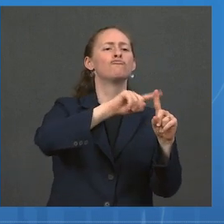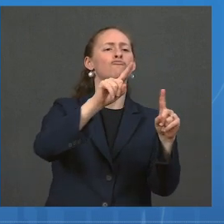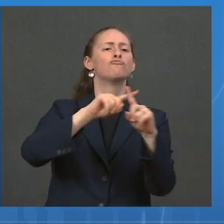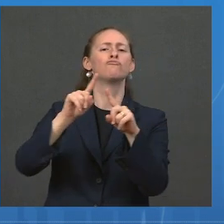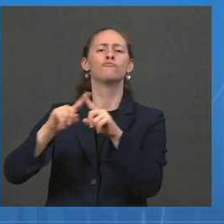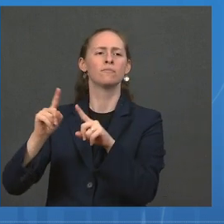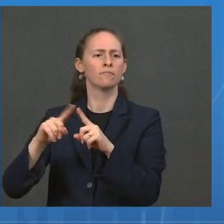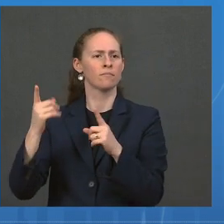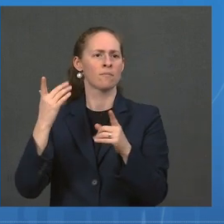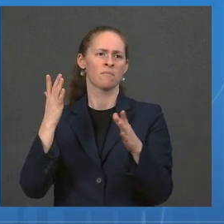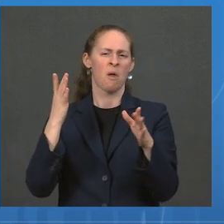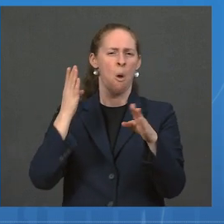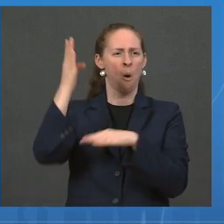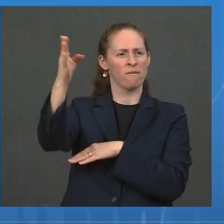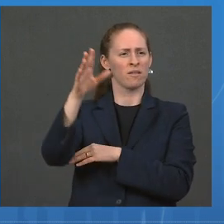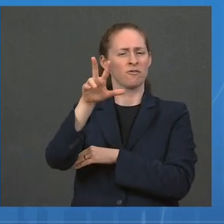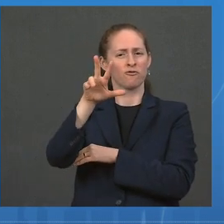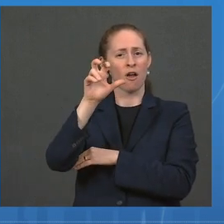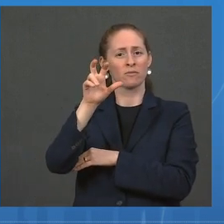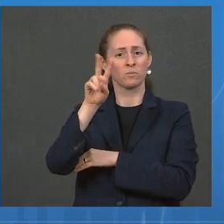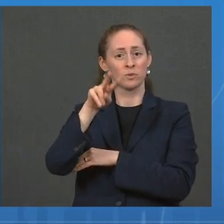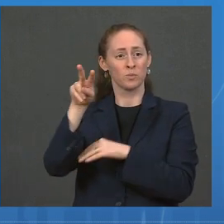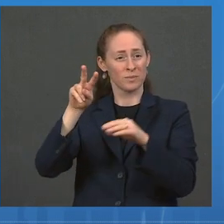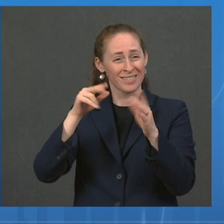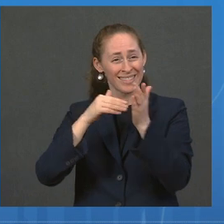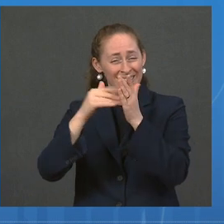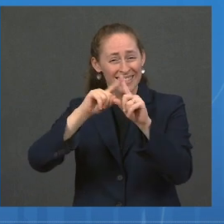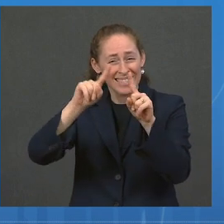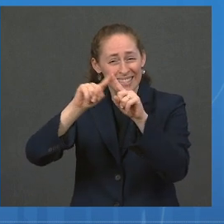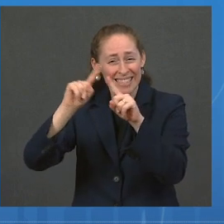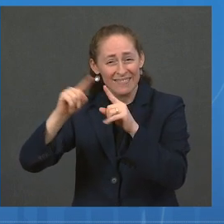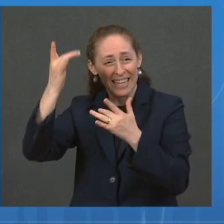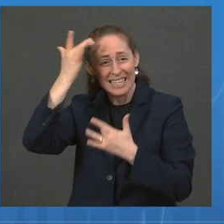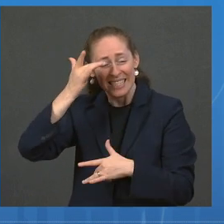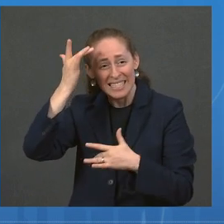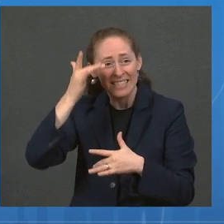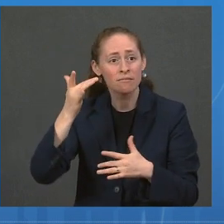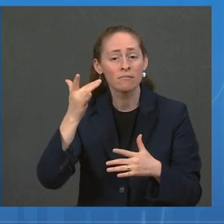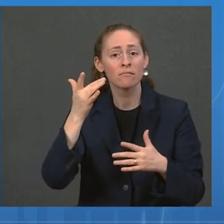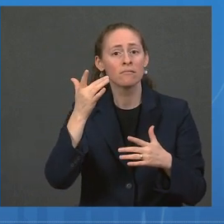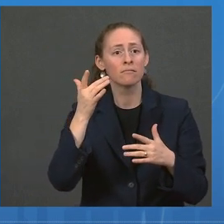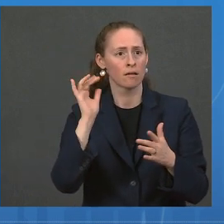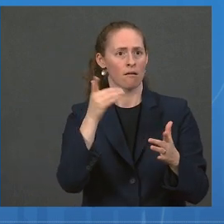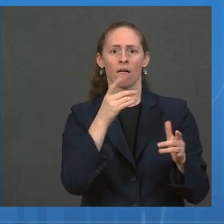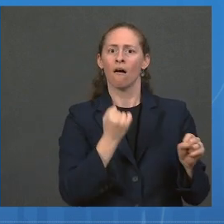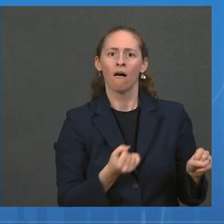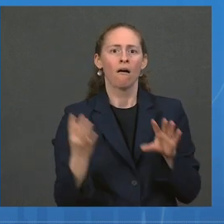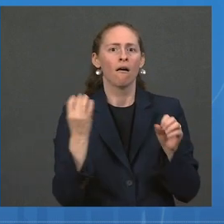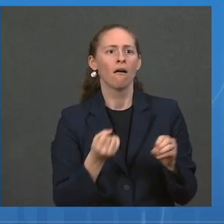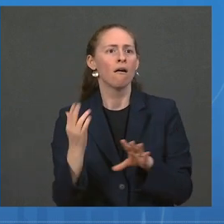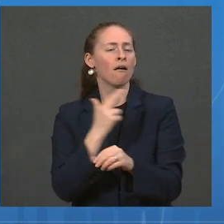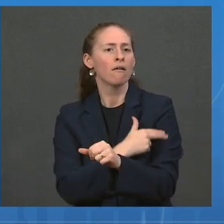21 million hospitalizations, and an extraordinary 732,000 deaths,